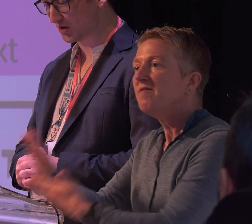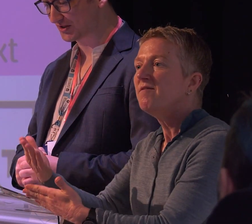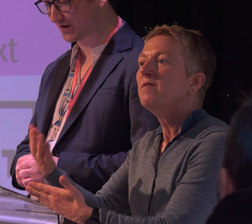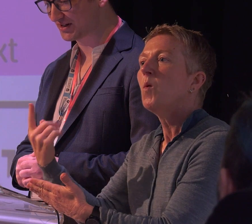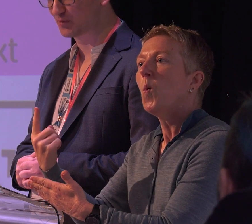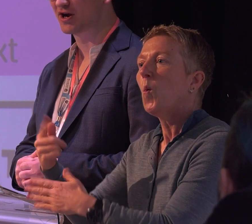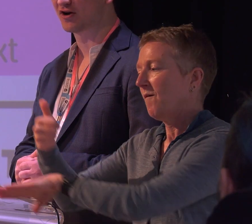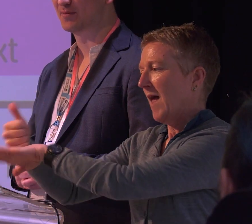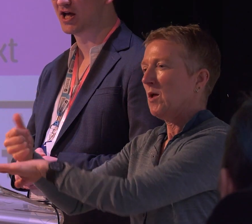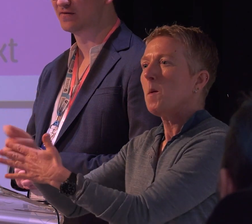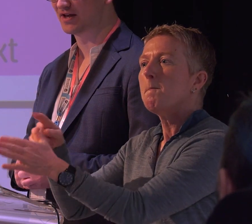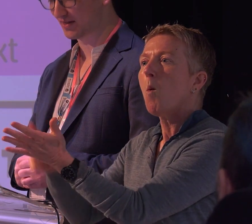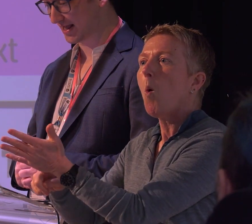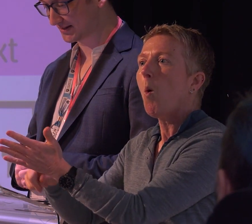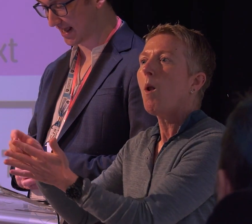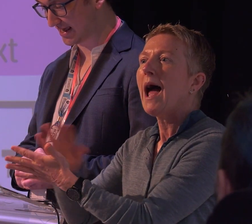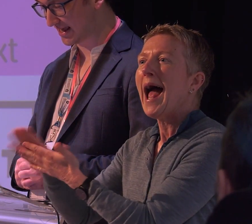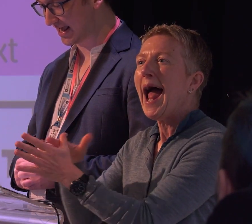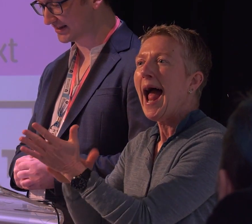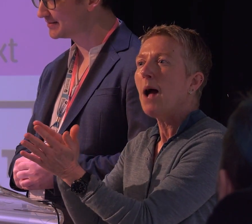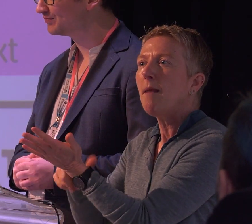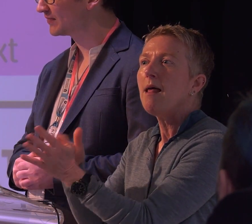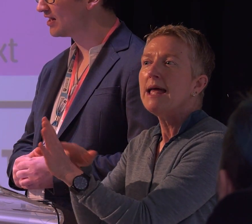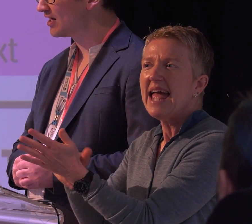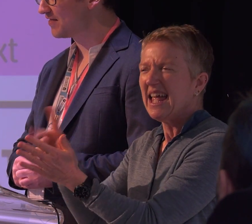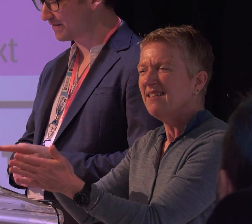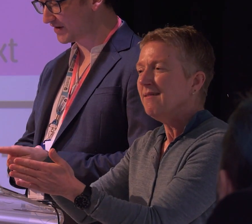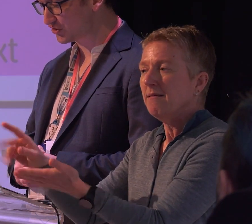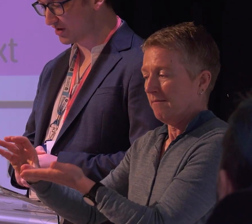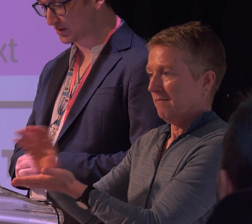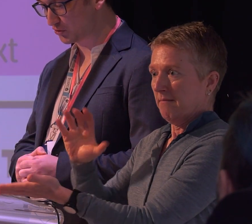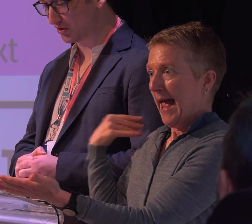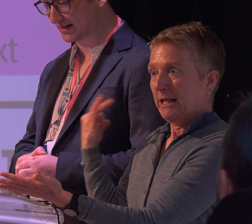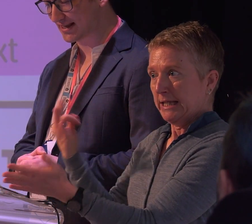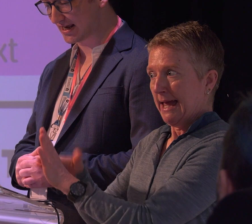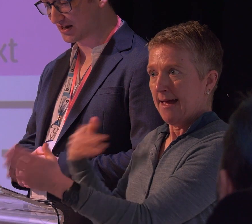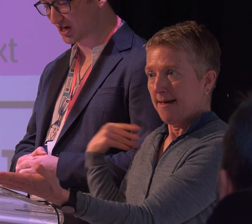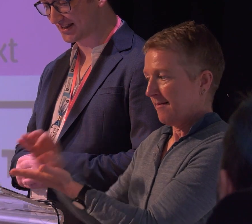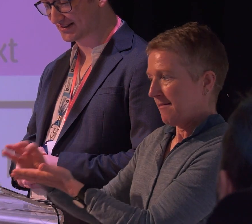which has funded the programme over the last eight years. Their visionary support has taken a chance